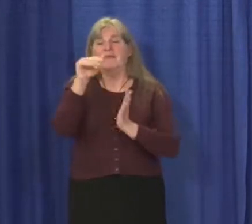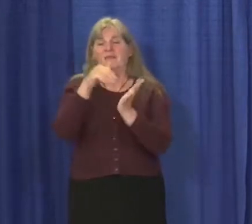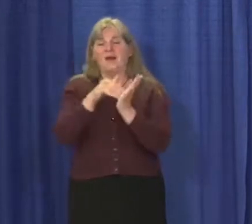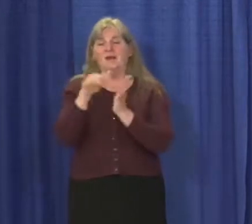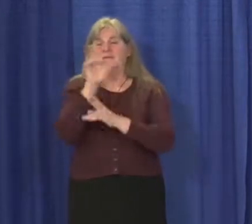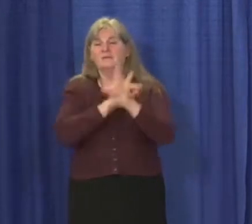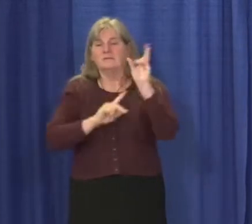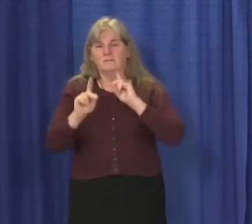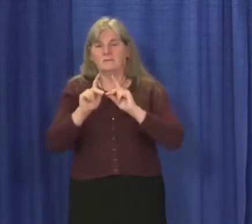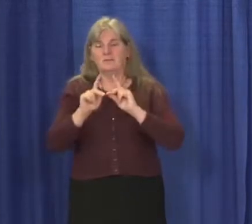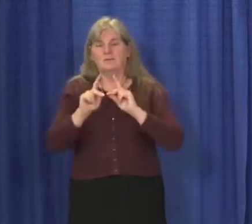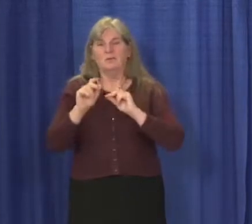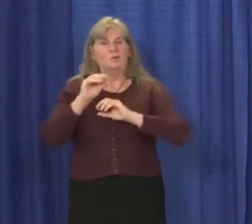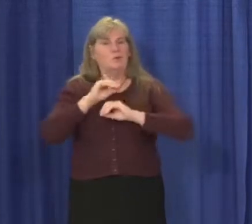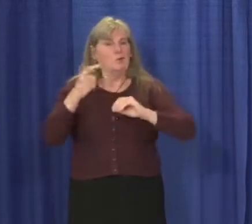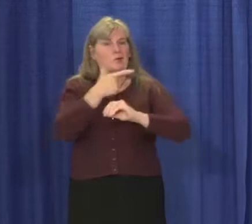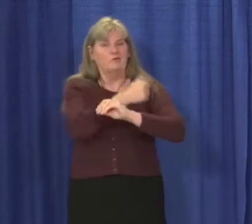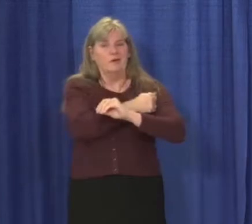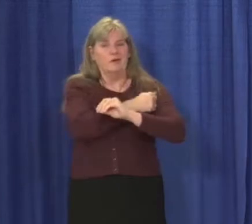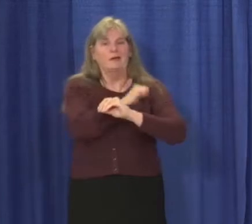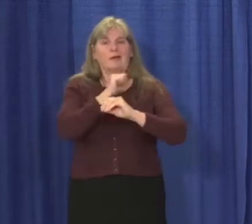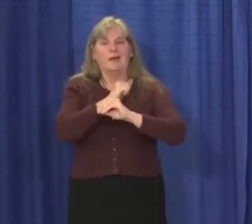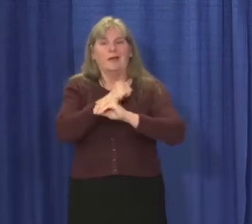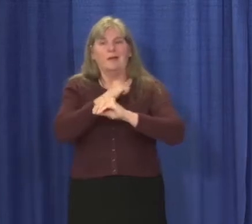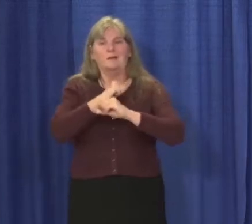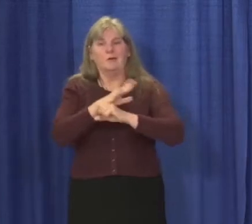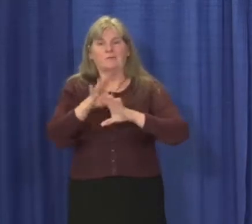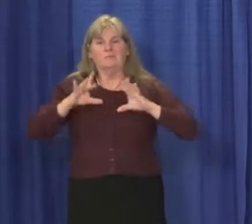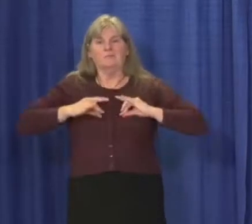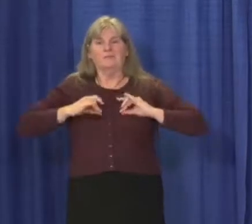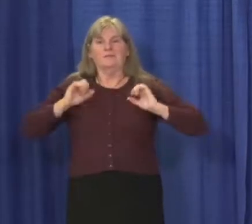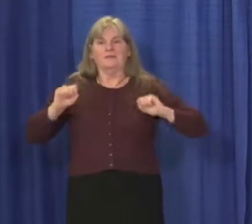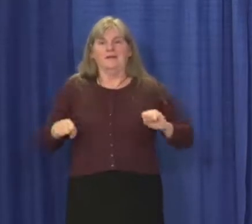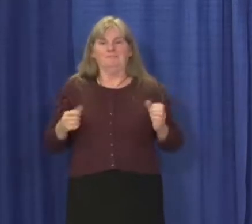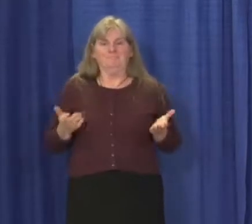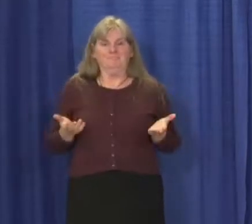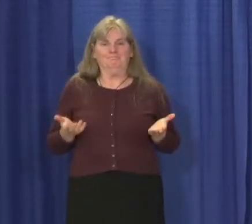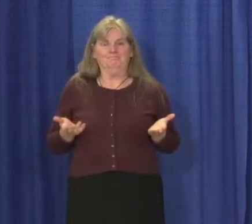people susceptible to infection. And if we have a wave that will